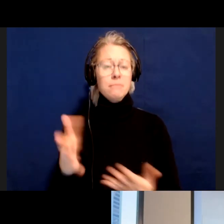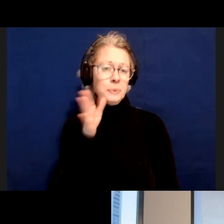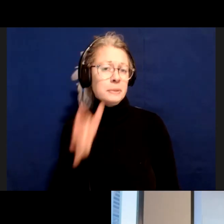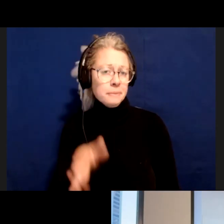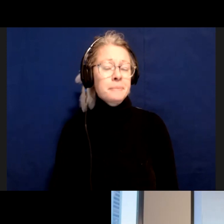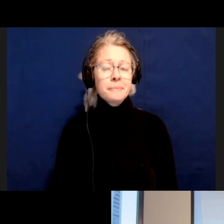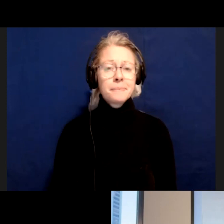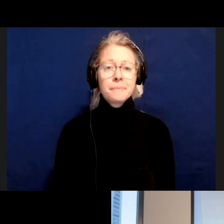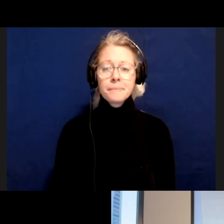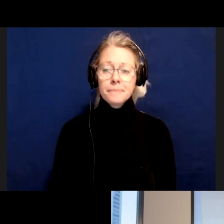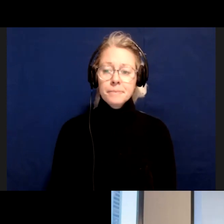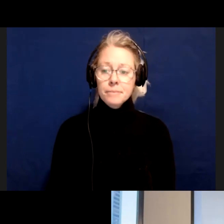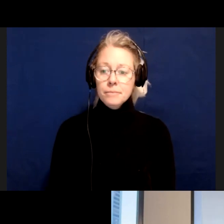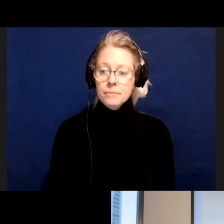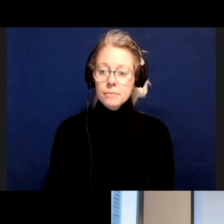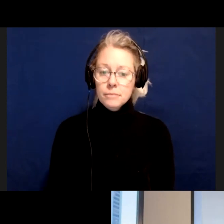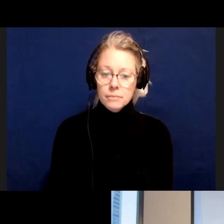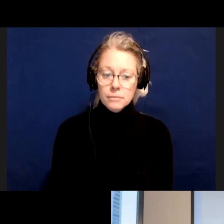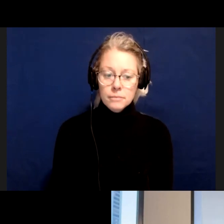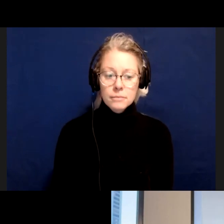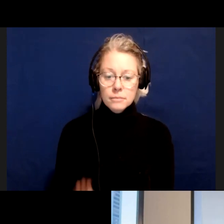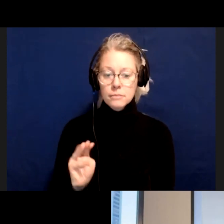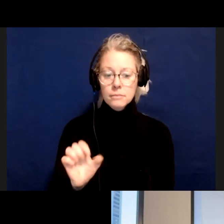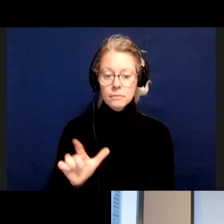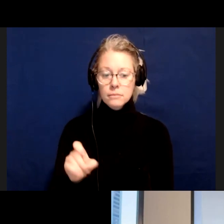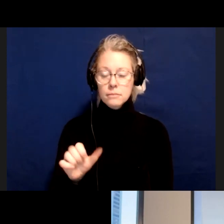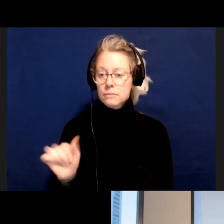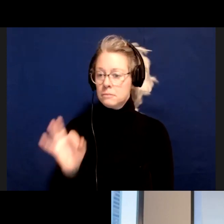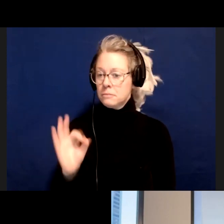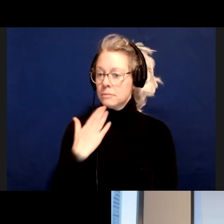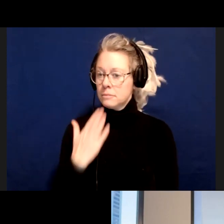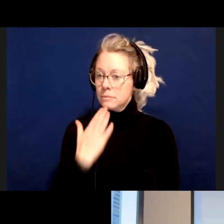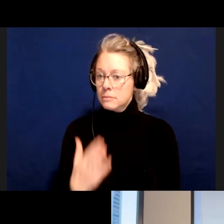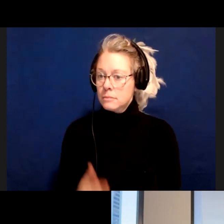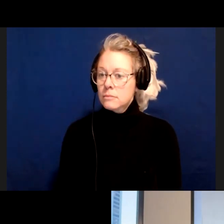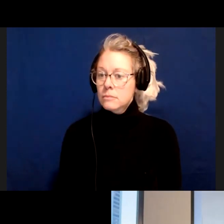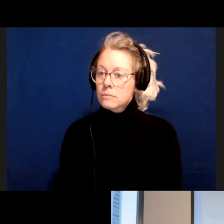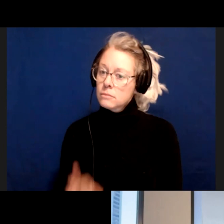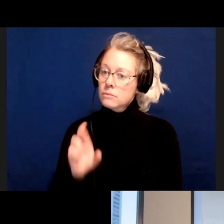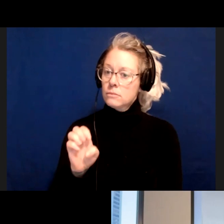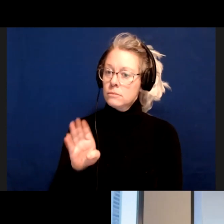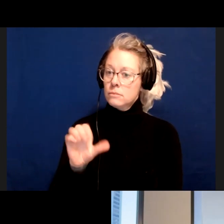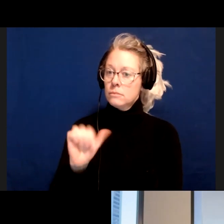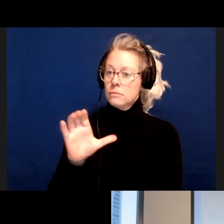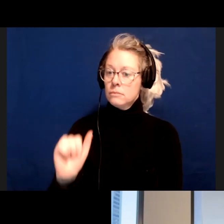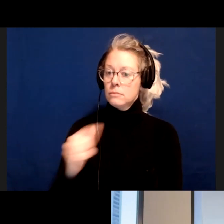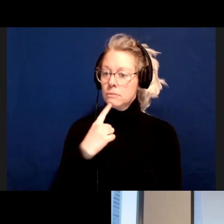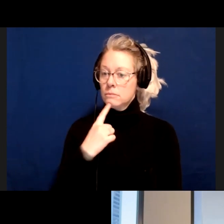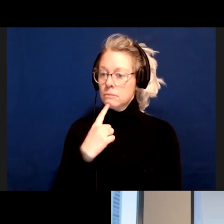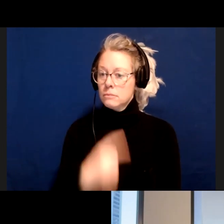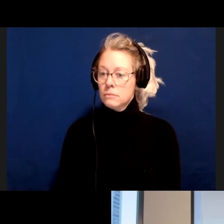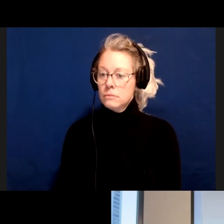Melissa Tuplin: Thank you, Patti. There's a question here from Rebecca about funding